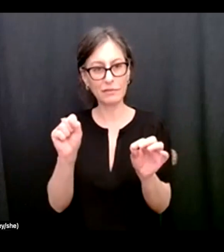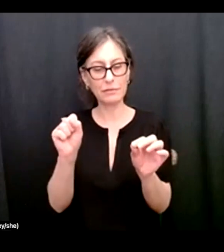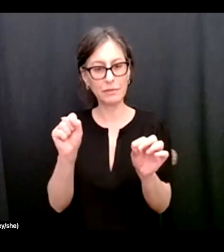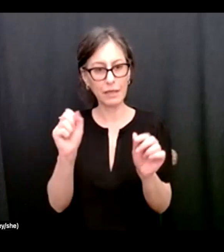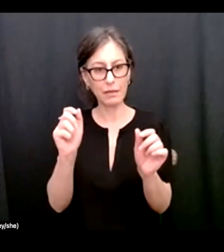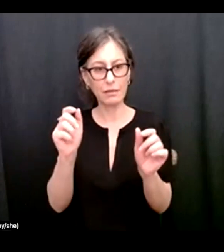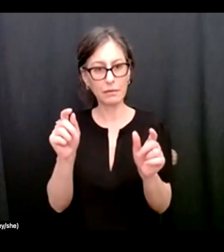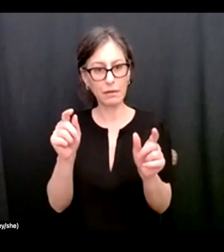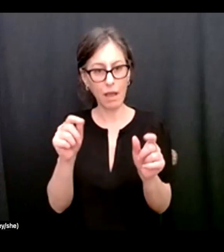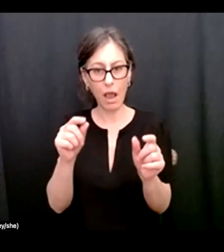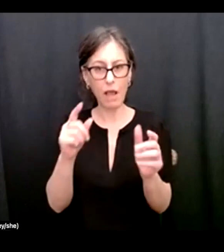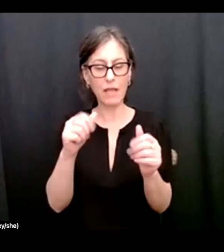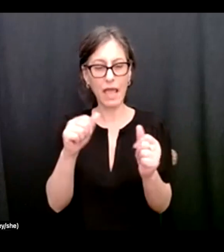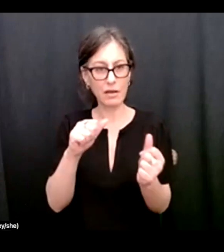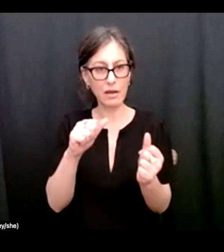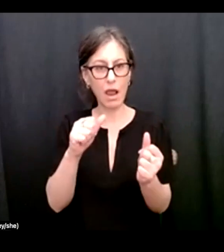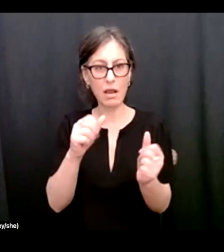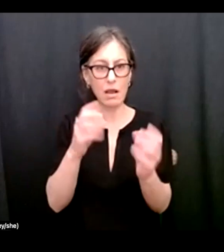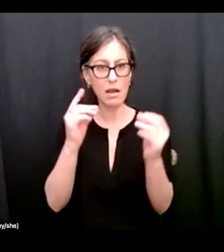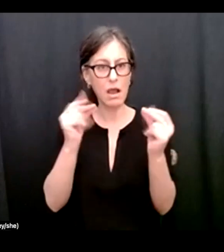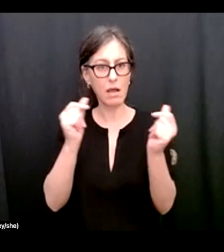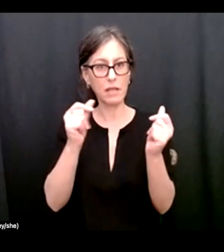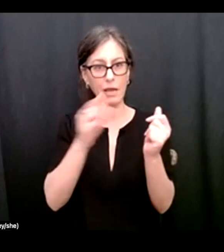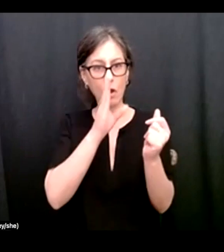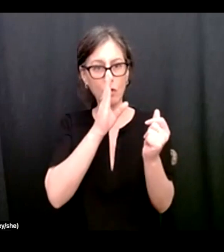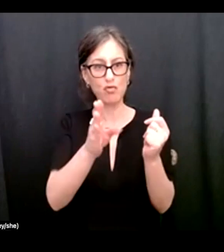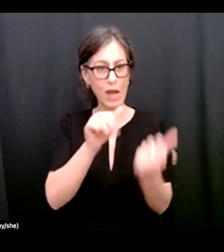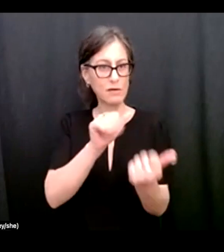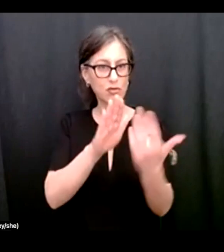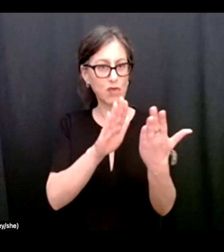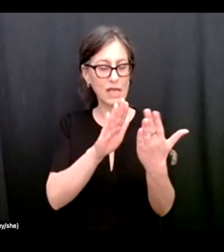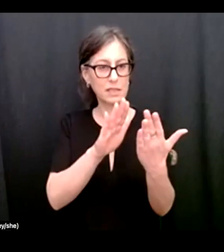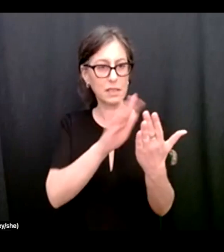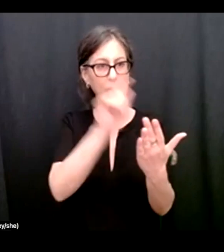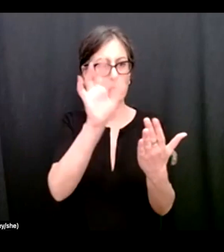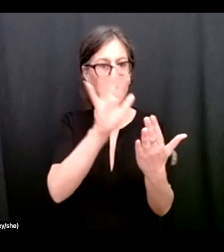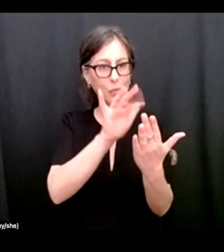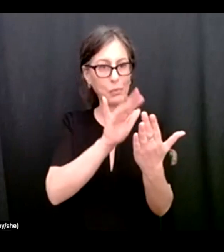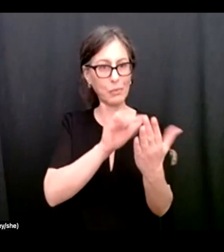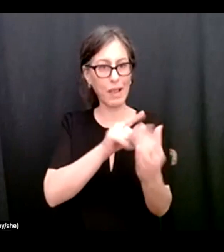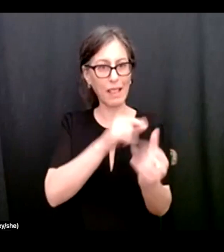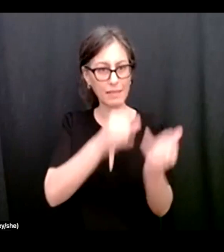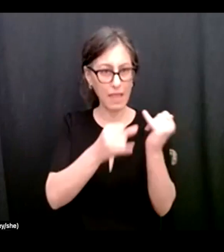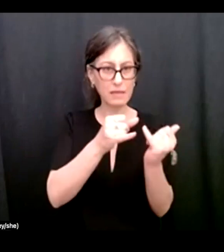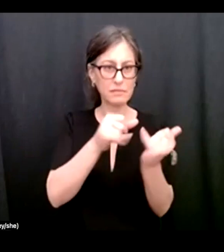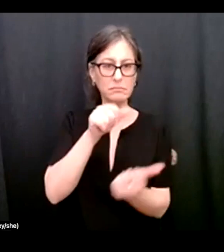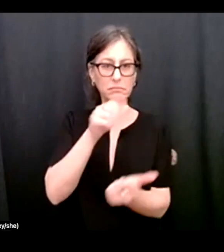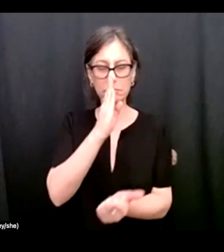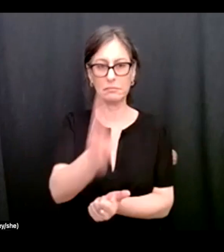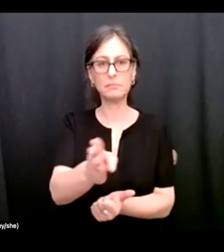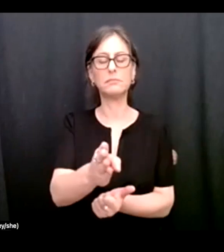direct address, for example, or you have the last couple lines have some sort of—like